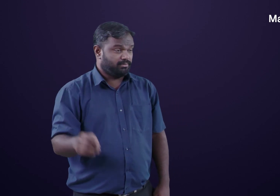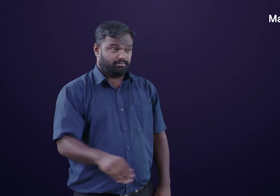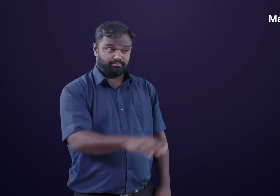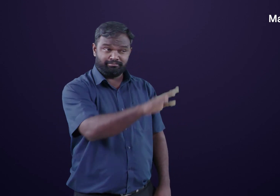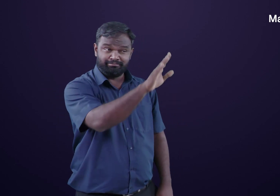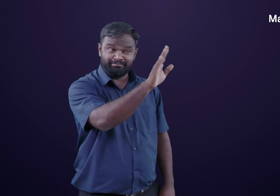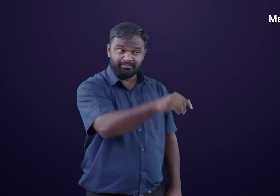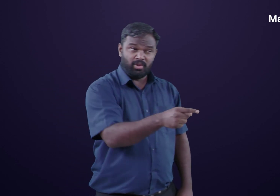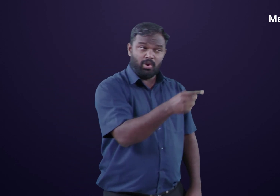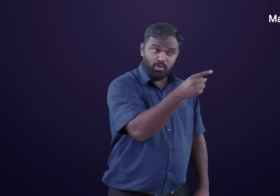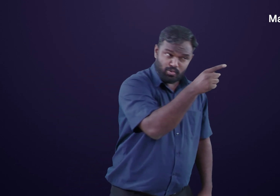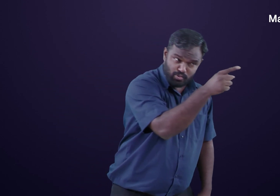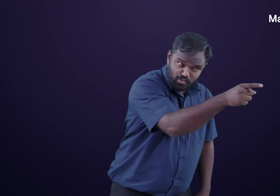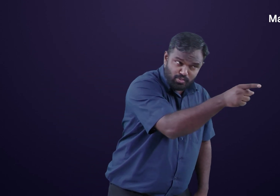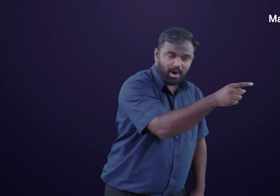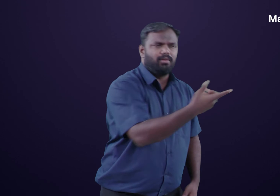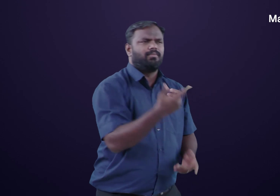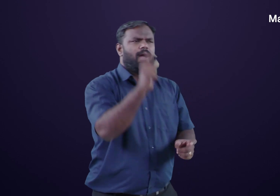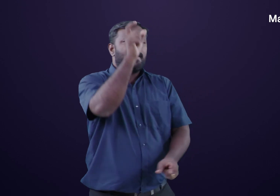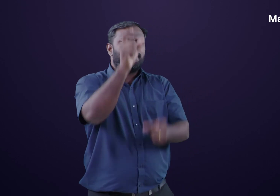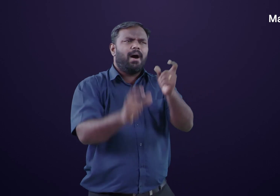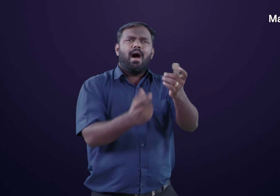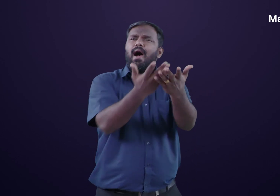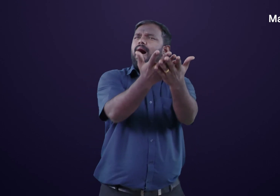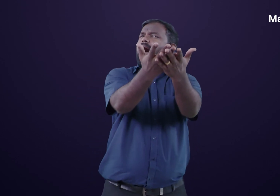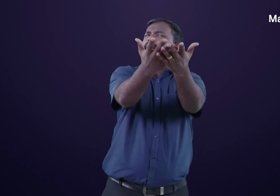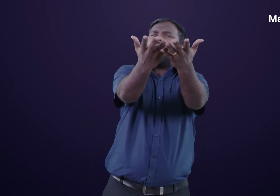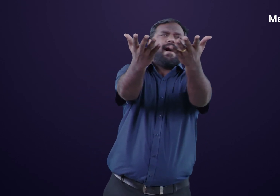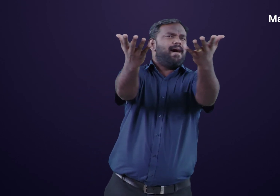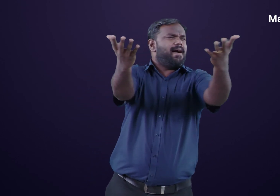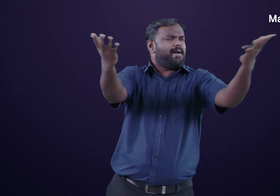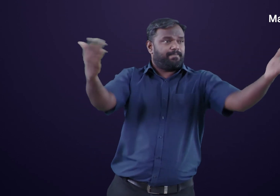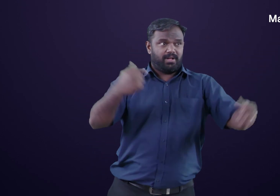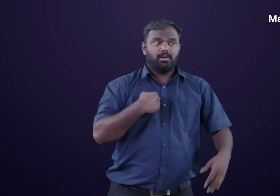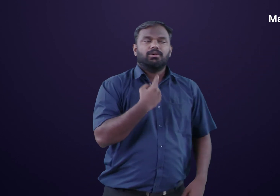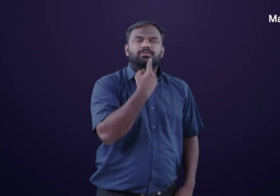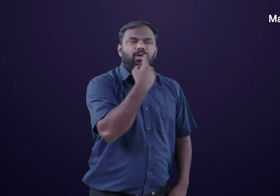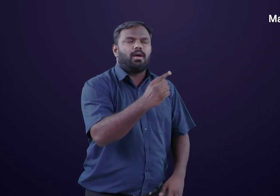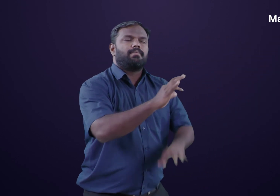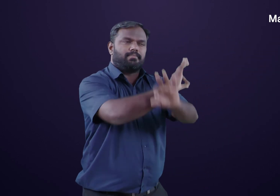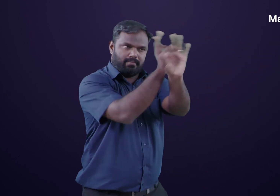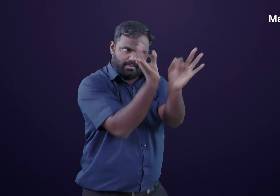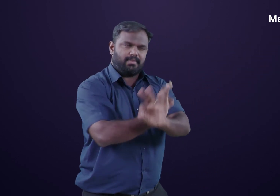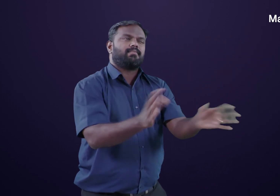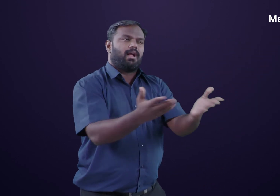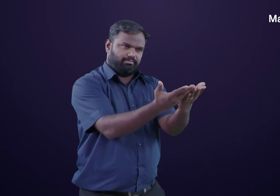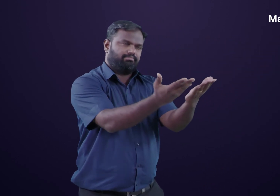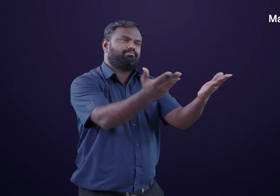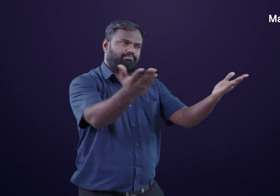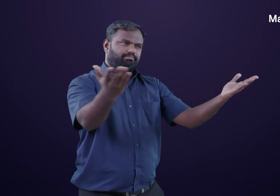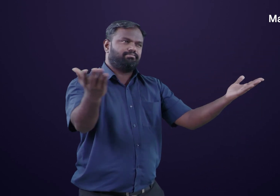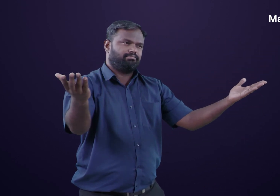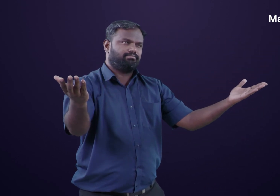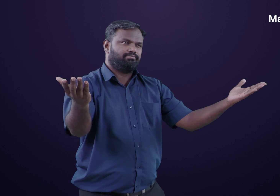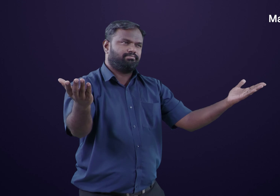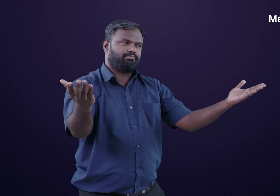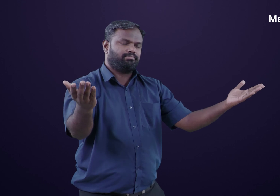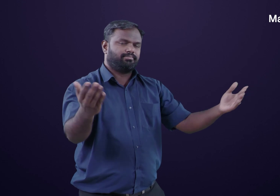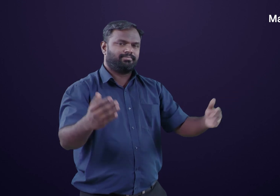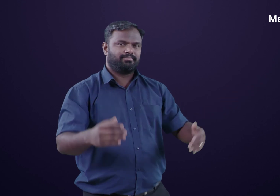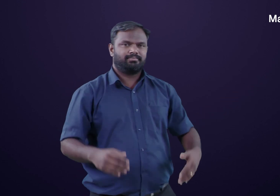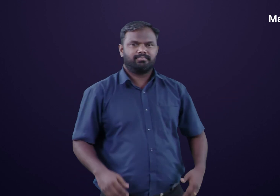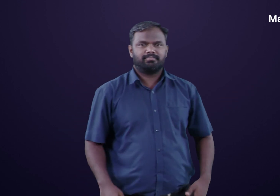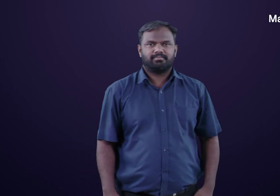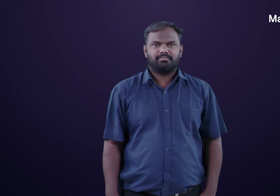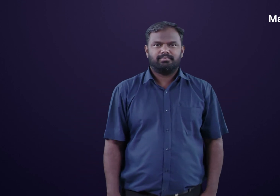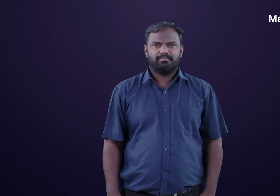I tell you this, and I say it to everyone: ‘Be ready!’”